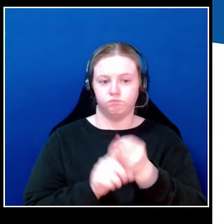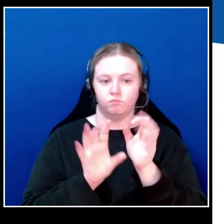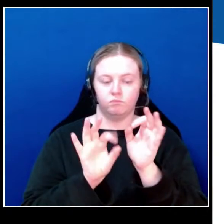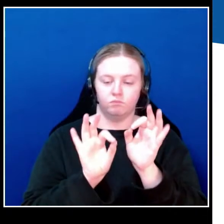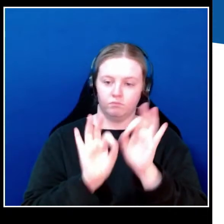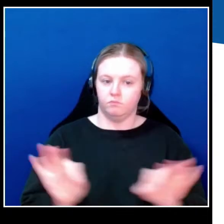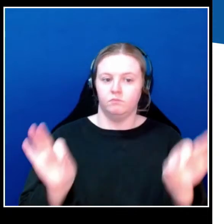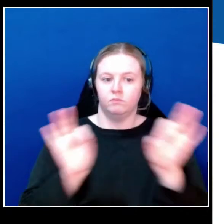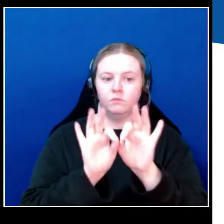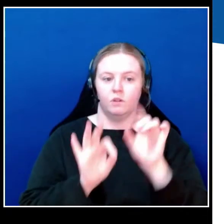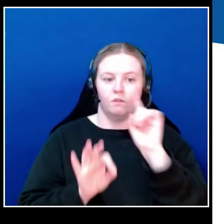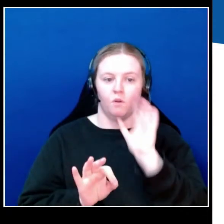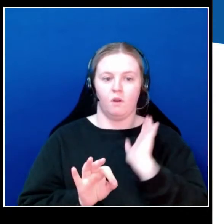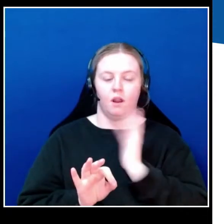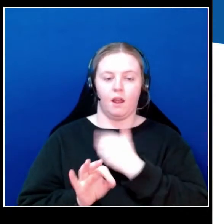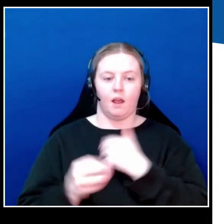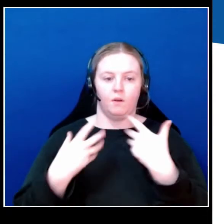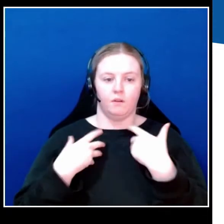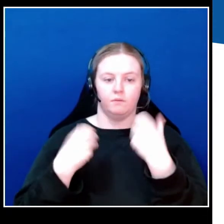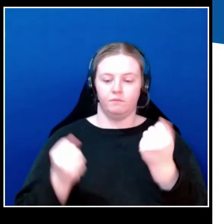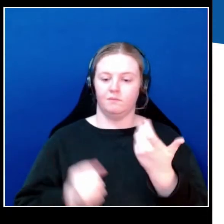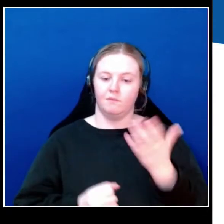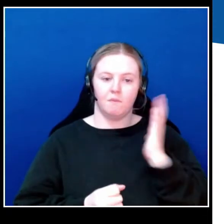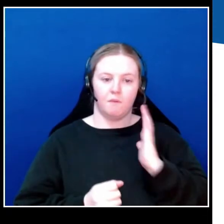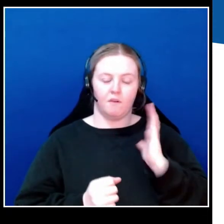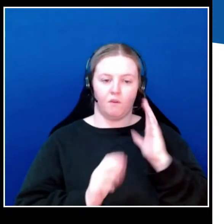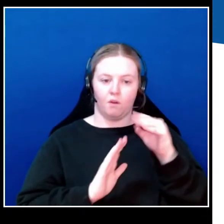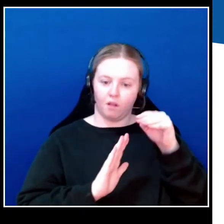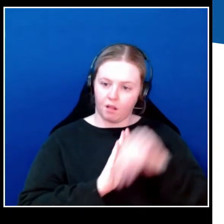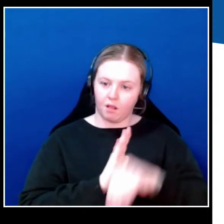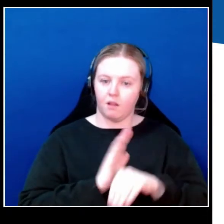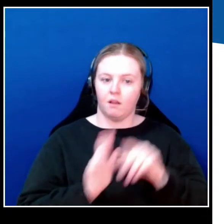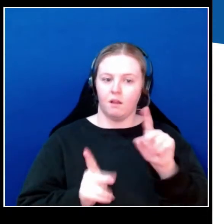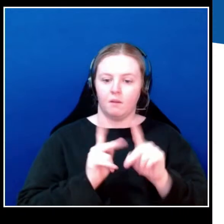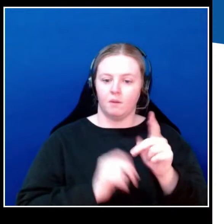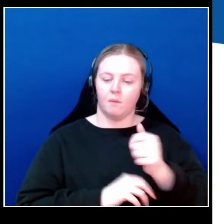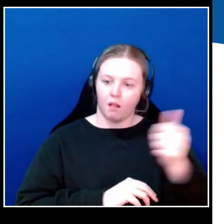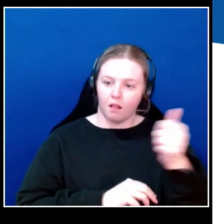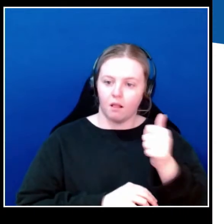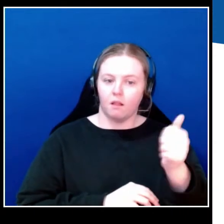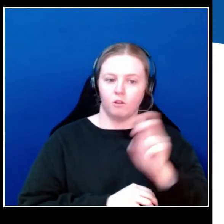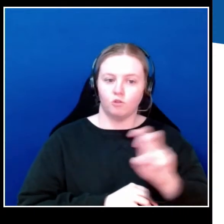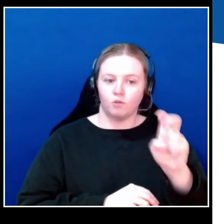the significant decline in travellers using the service during the COVID-19 pandemic.